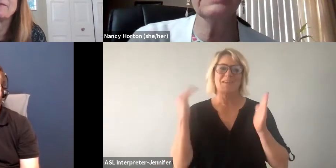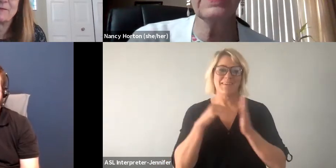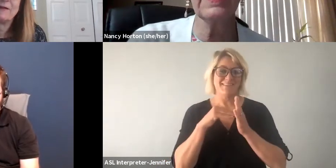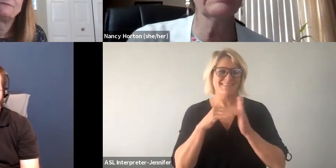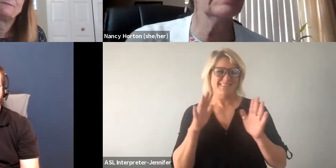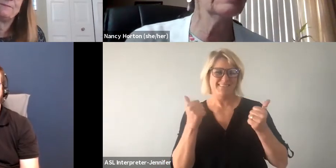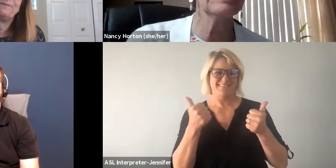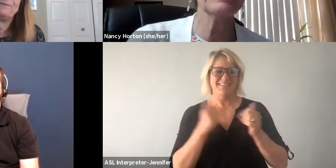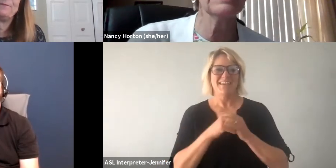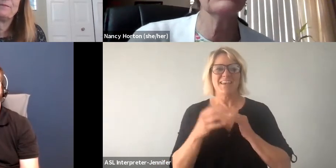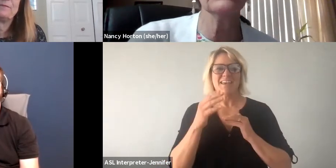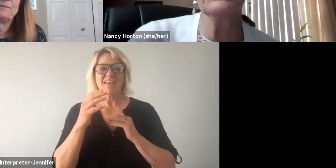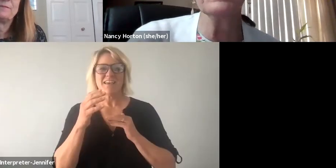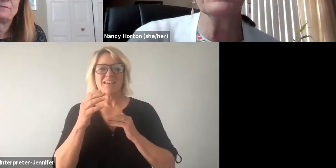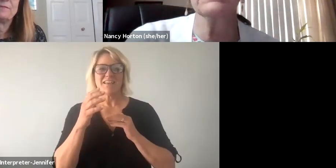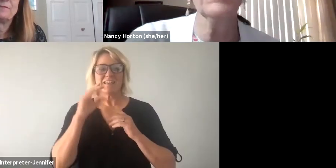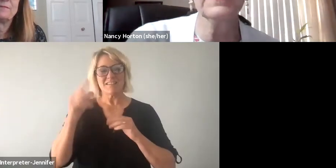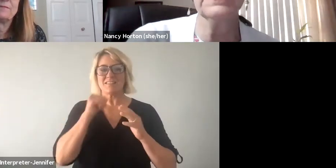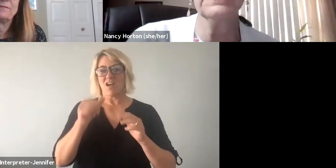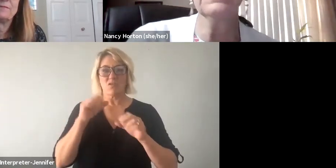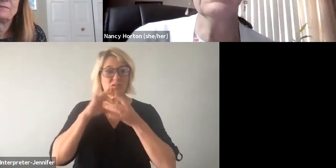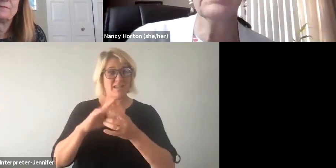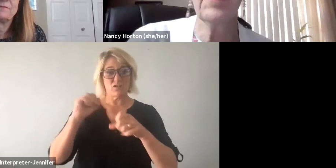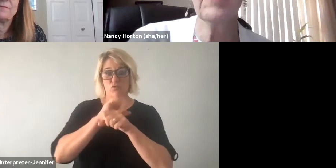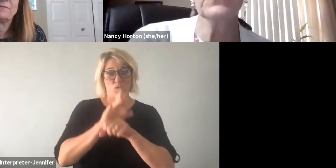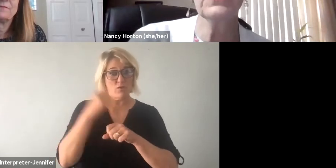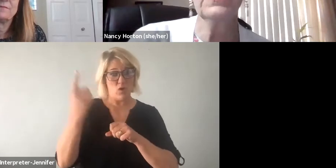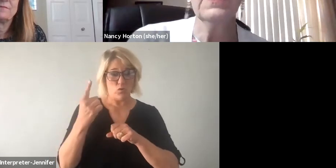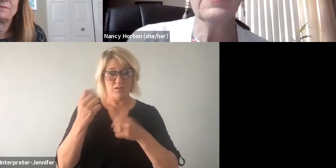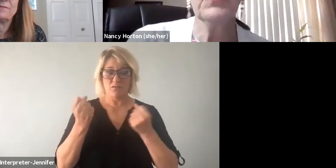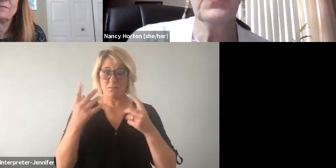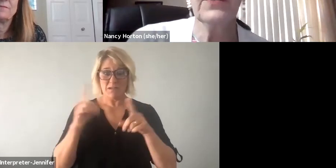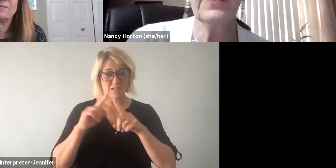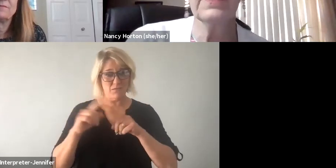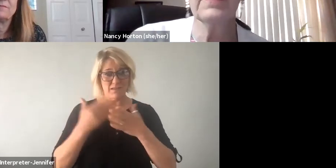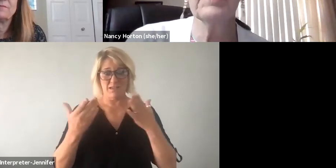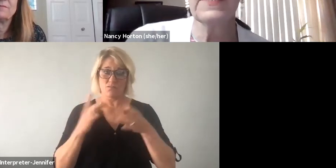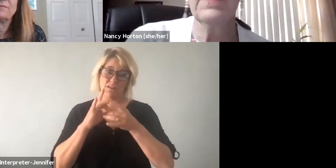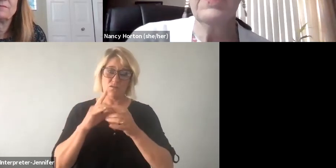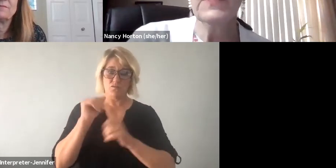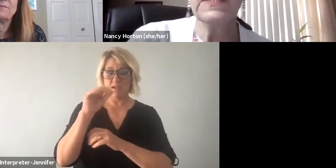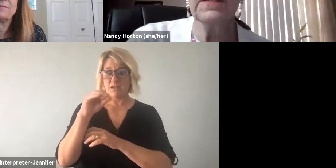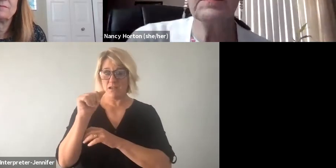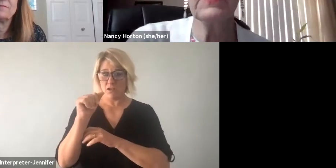these » Nancy: This is not an issue that's limited to COVID, but it's